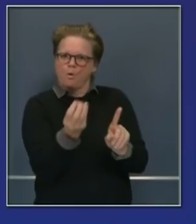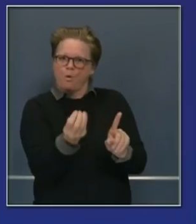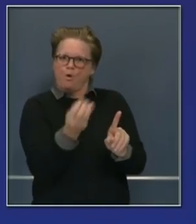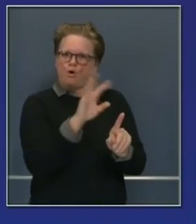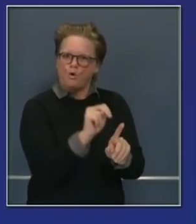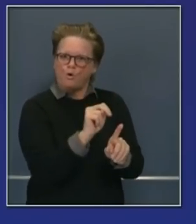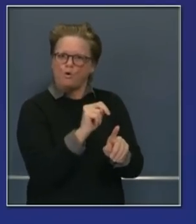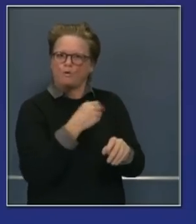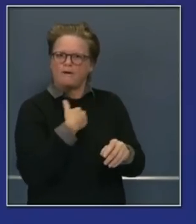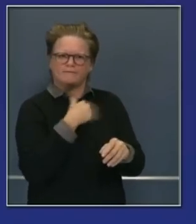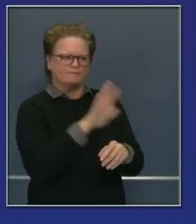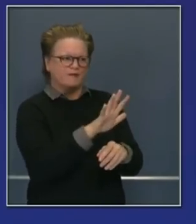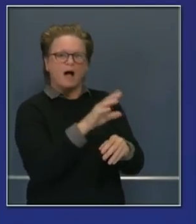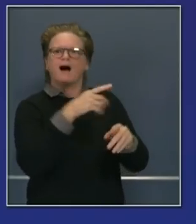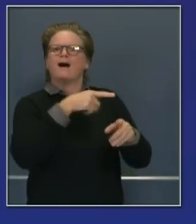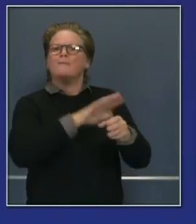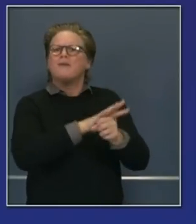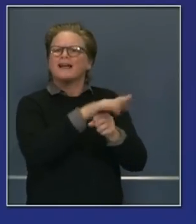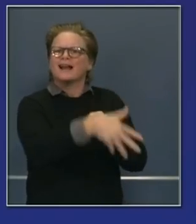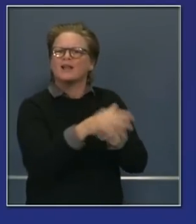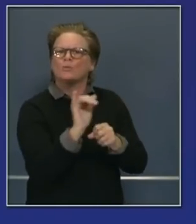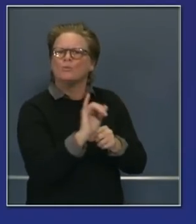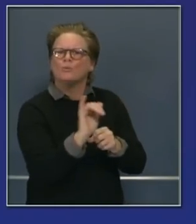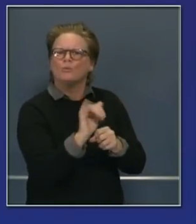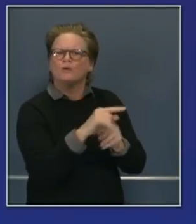SYSTEM IS PROVIDING DIRECTLY FOR THEMSELVES, WHAT THE